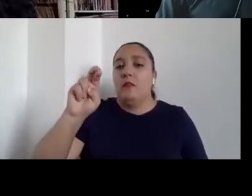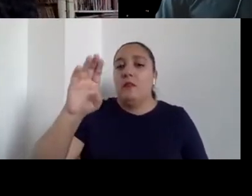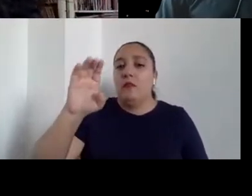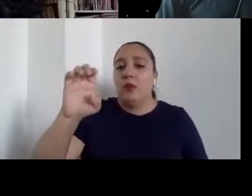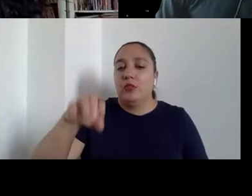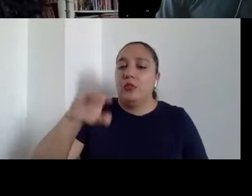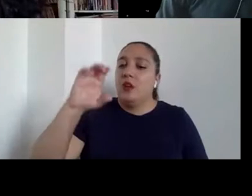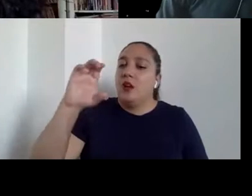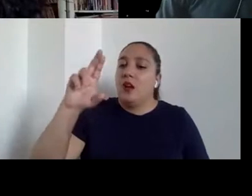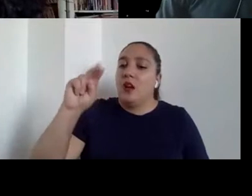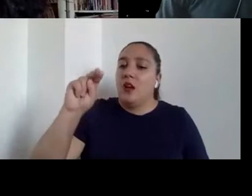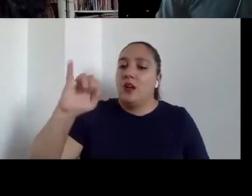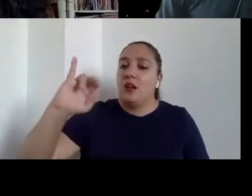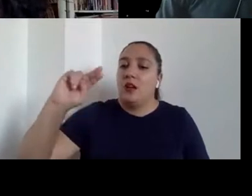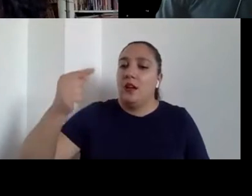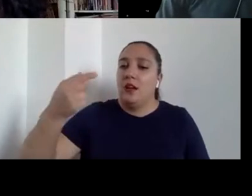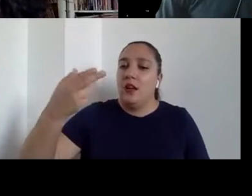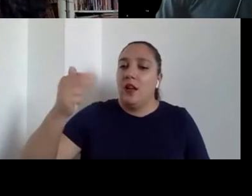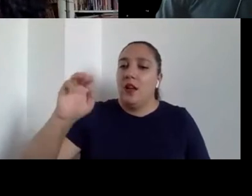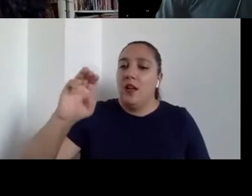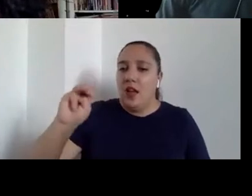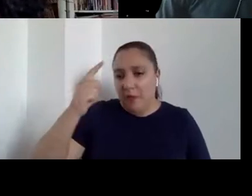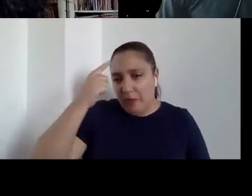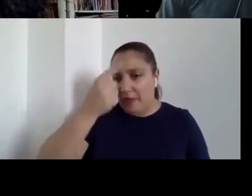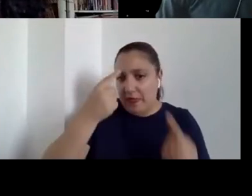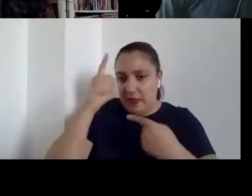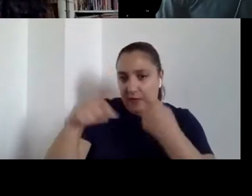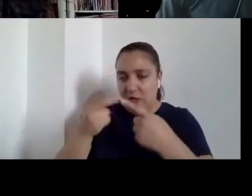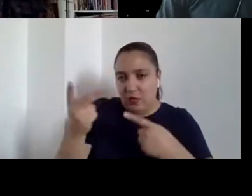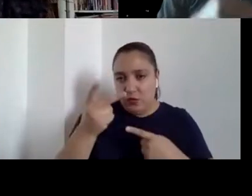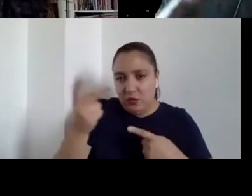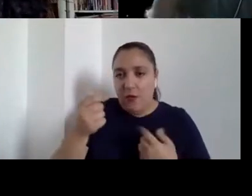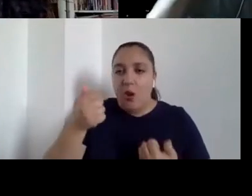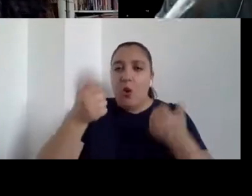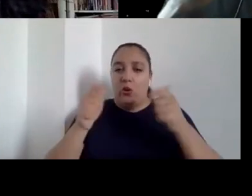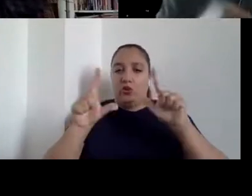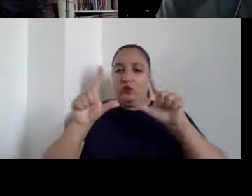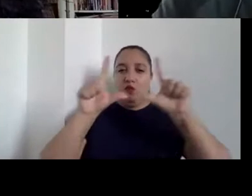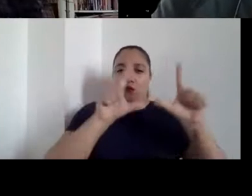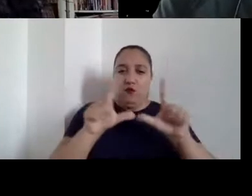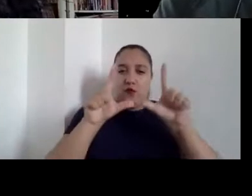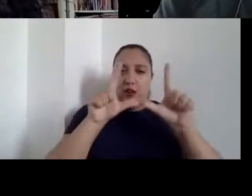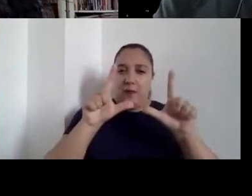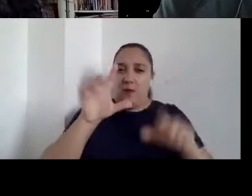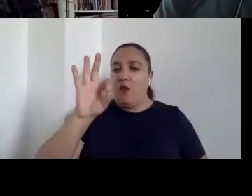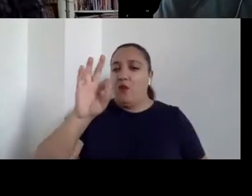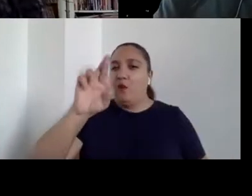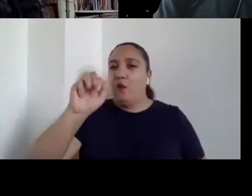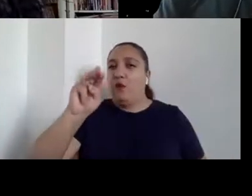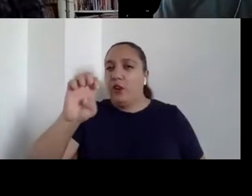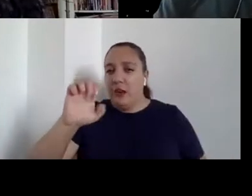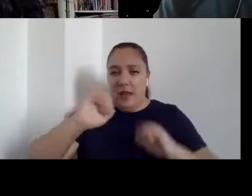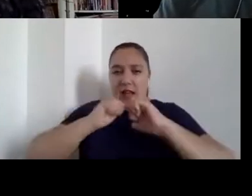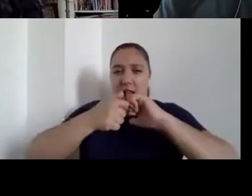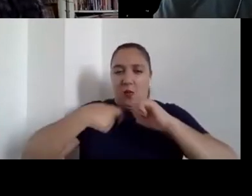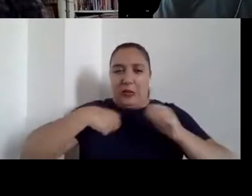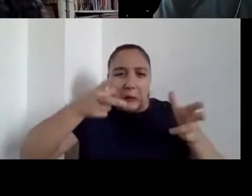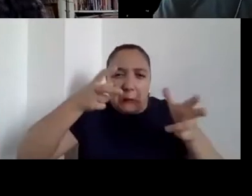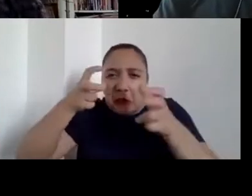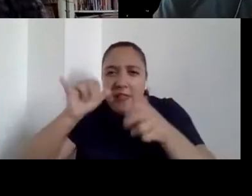in which frame are we taking in this work and then understanding that